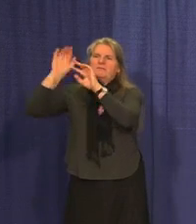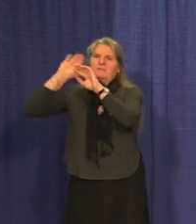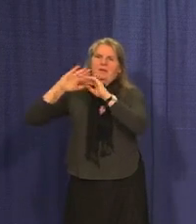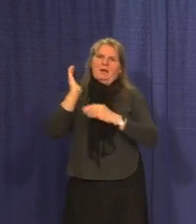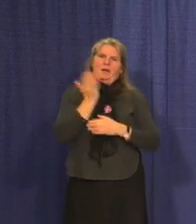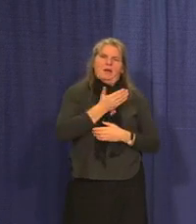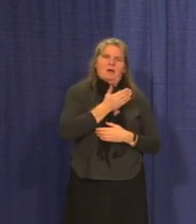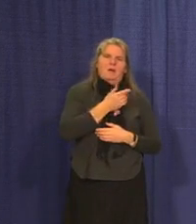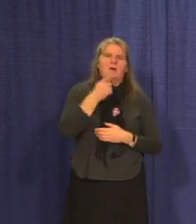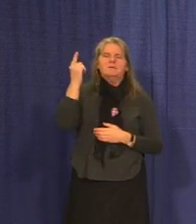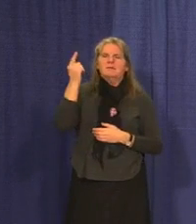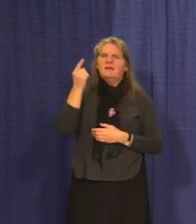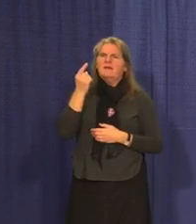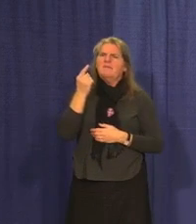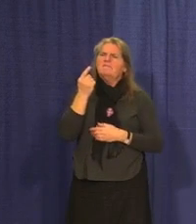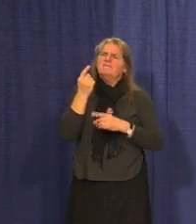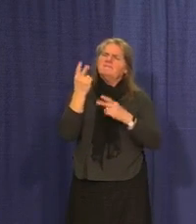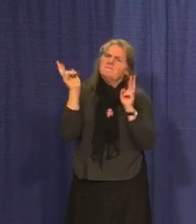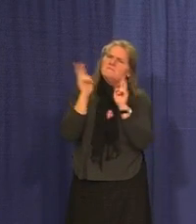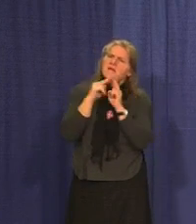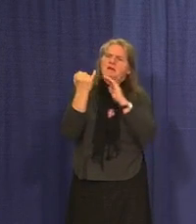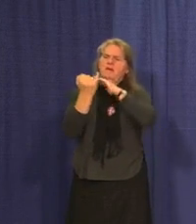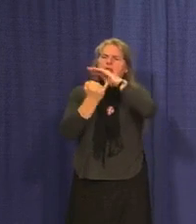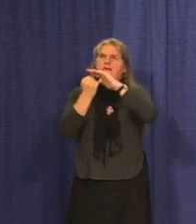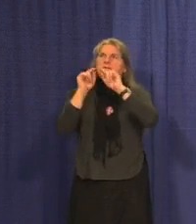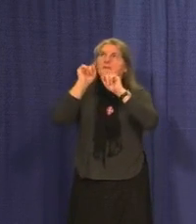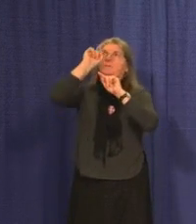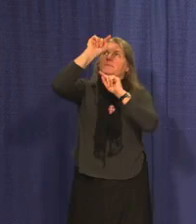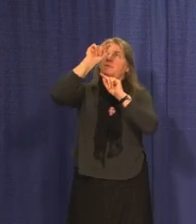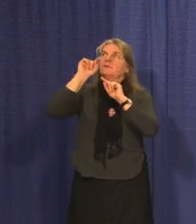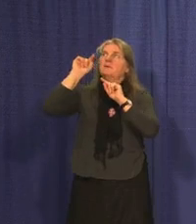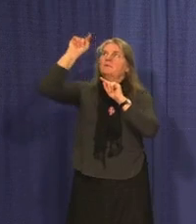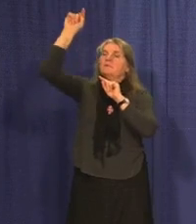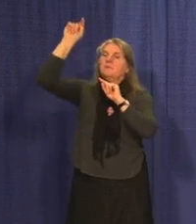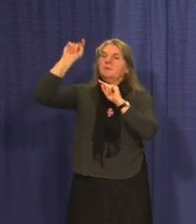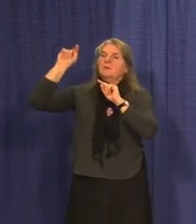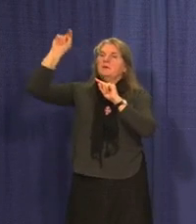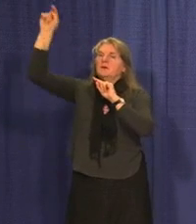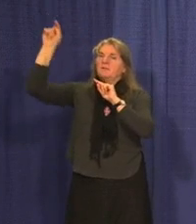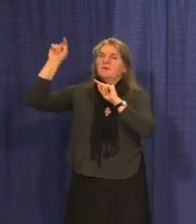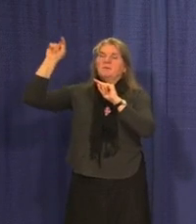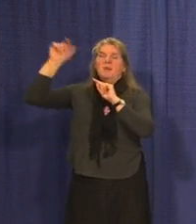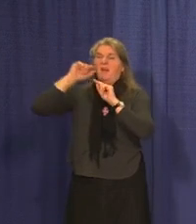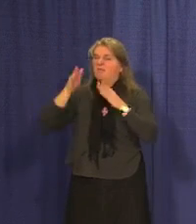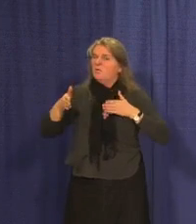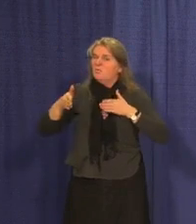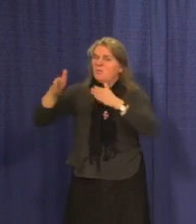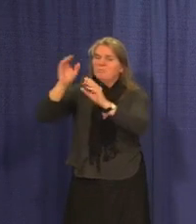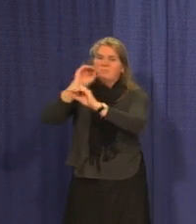think significant differences in Nunavut having remote, isolated communities that are not